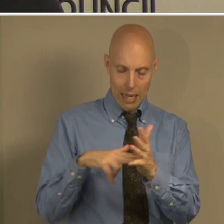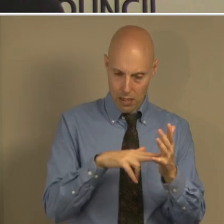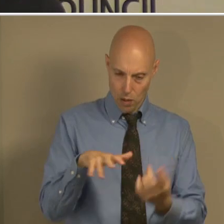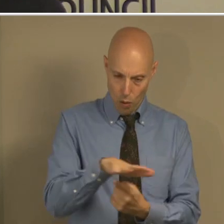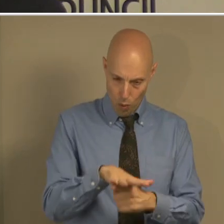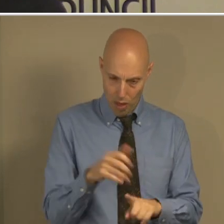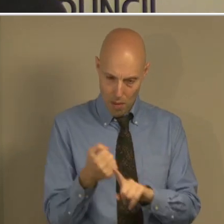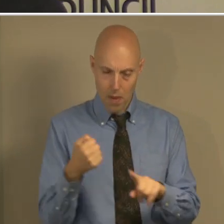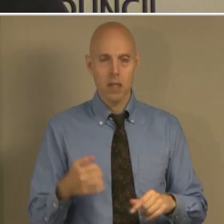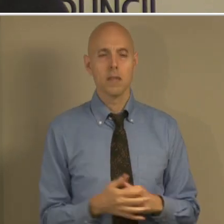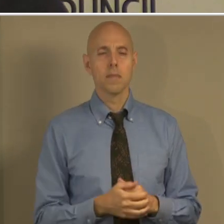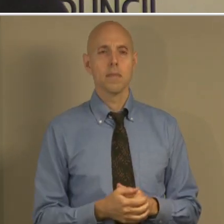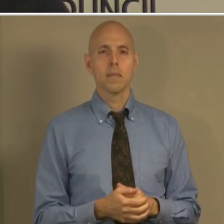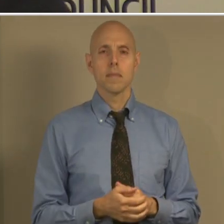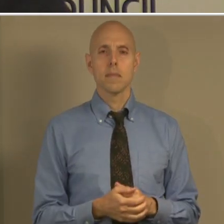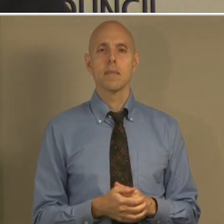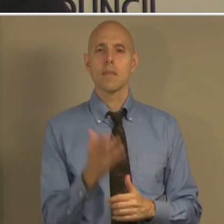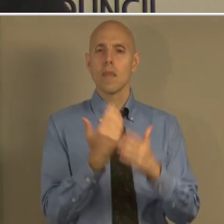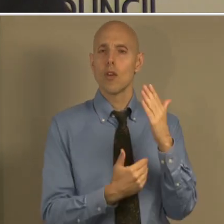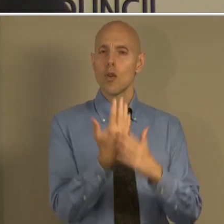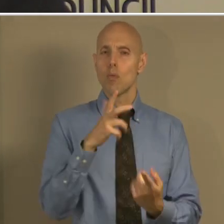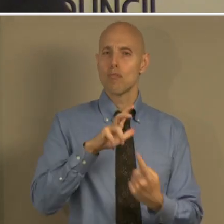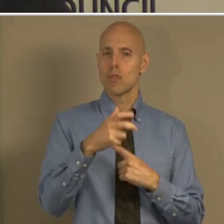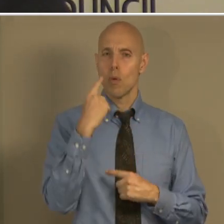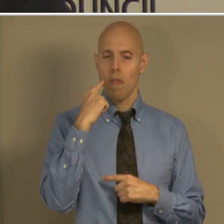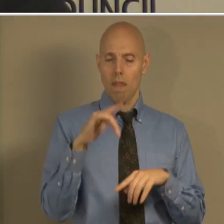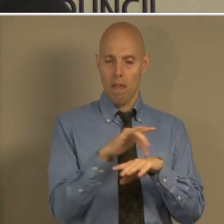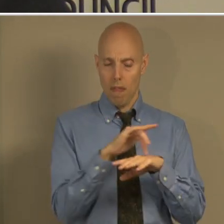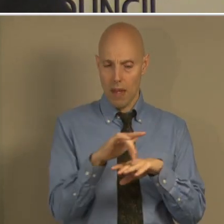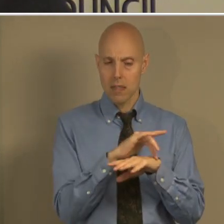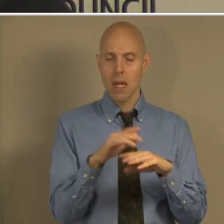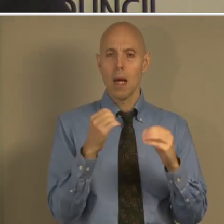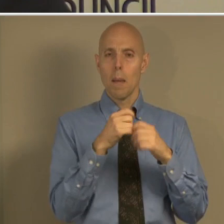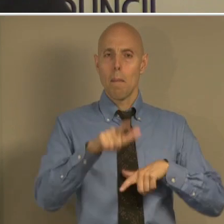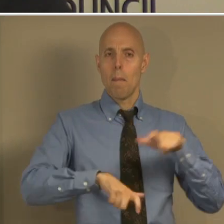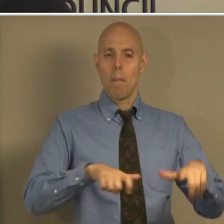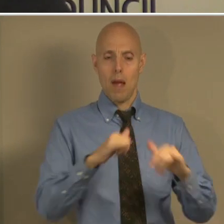We've got new regional theatre such as Bike Shed in Exeter.